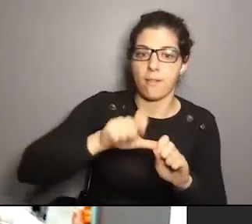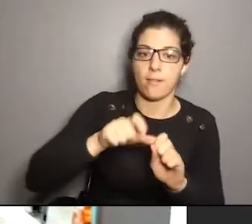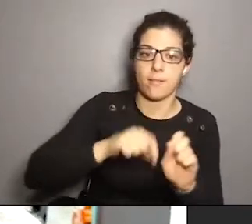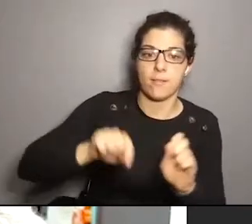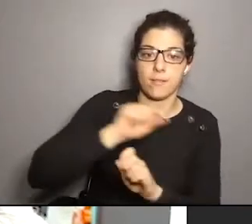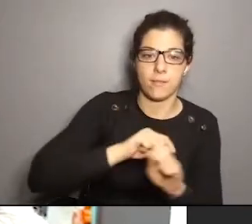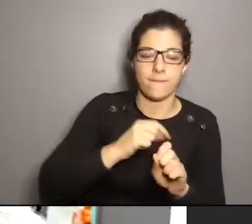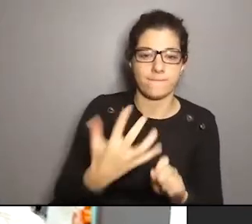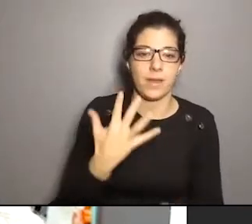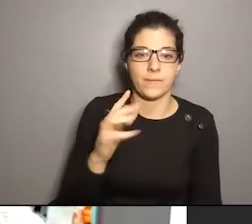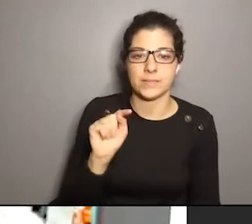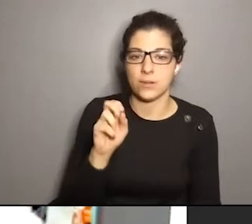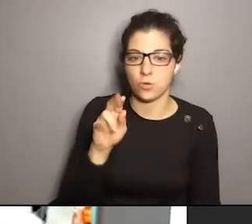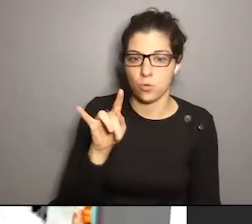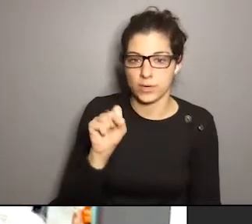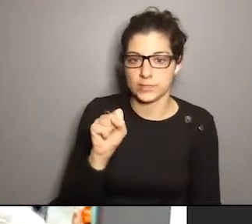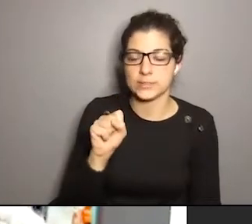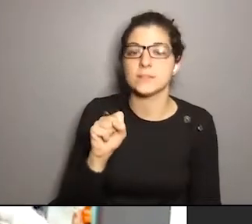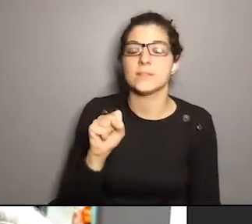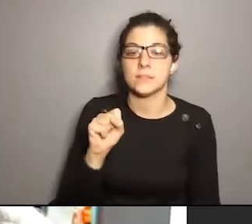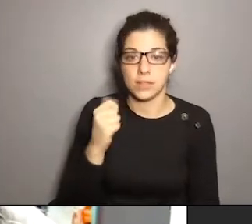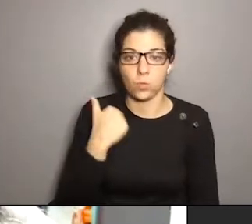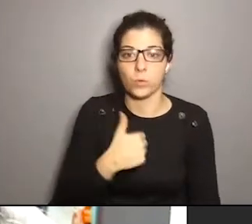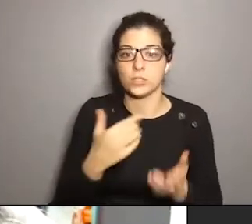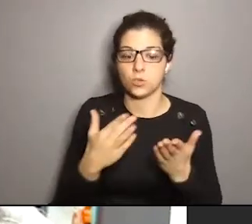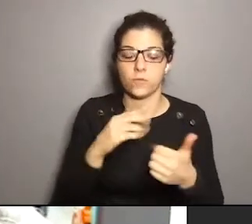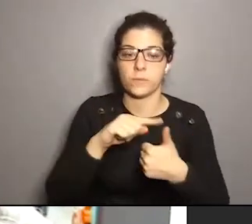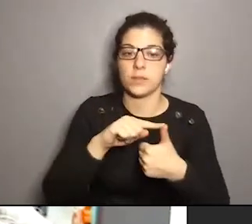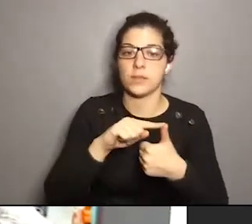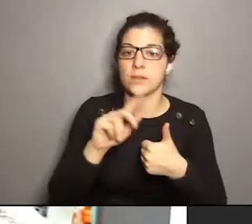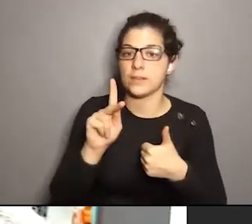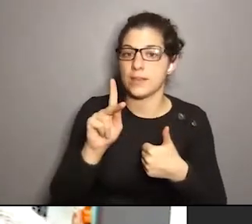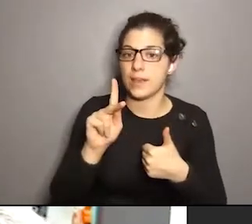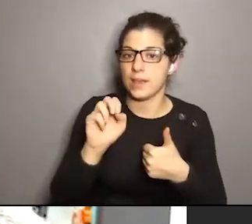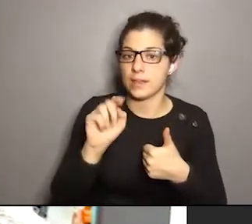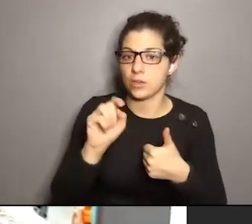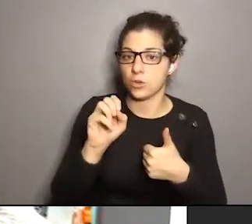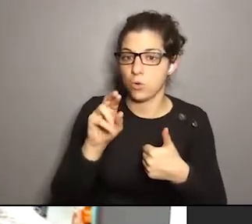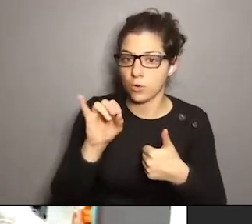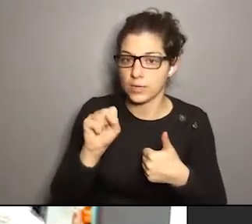and five territories that we serve would be the Cattaraugus, territory, Allegany territory